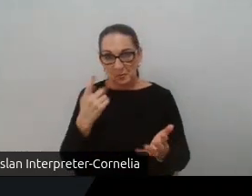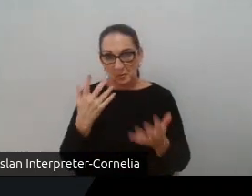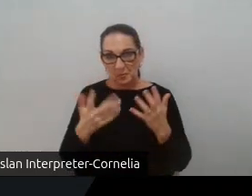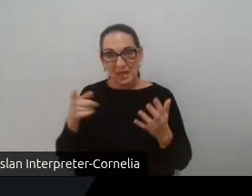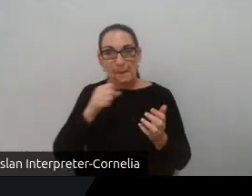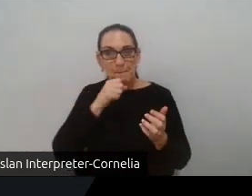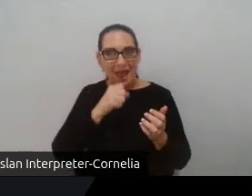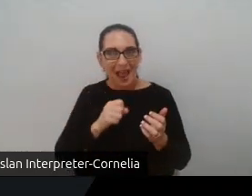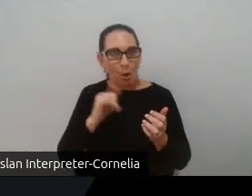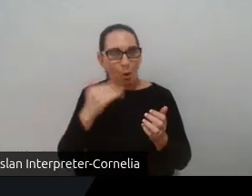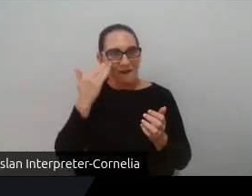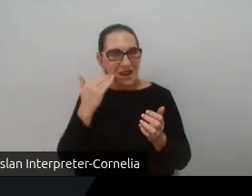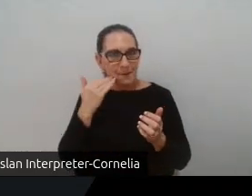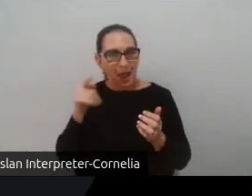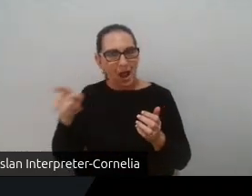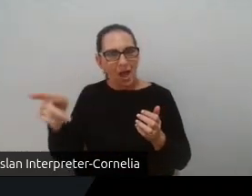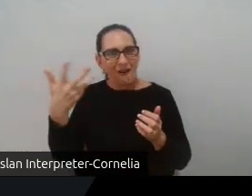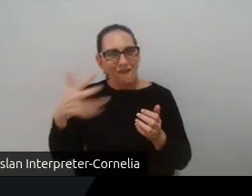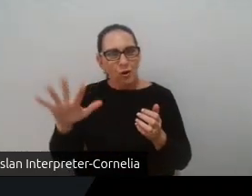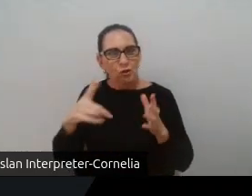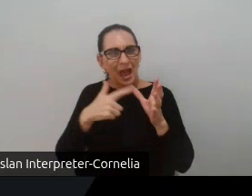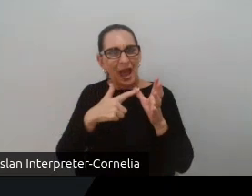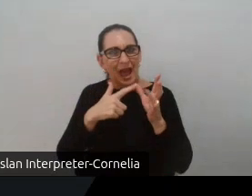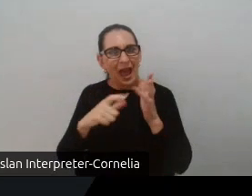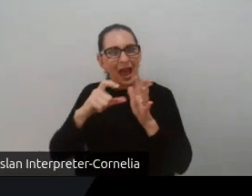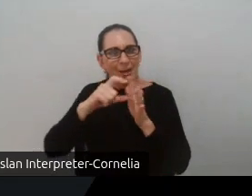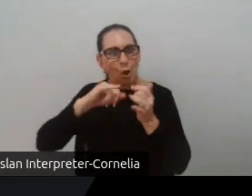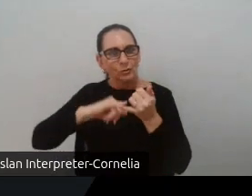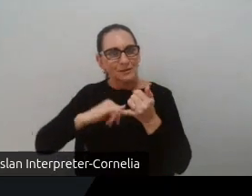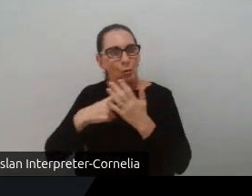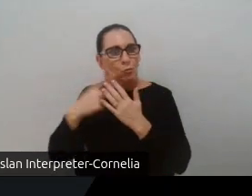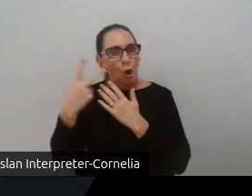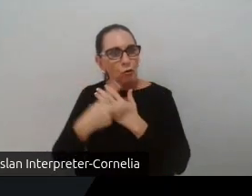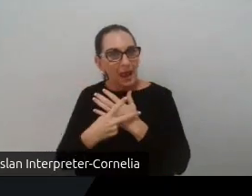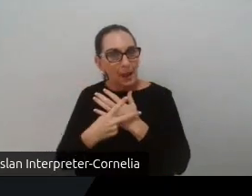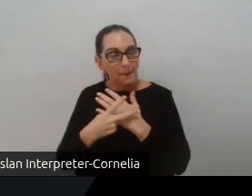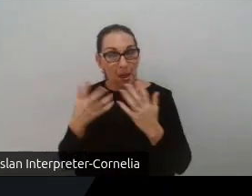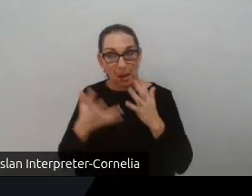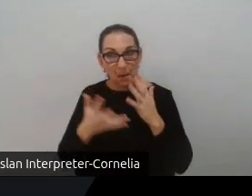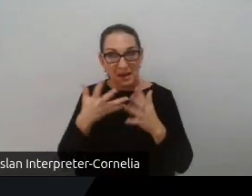completed for example an AODS program if that's um a contributing factor to why they behaved in the